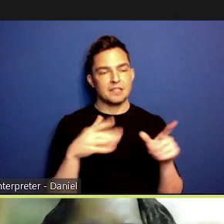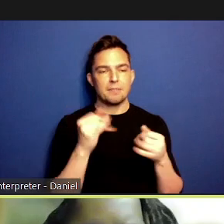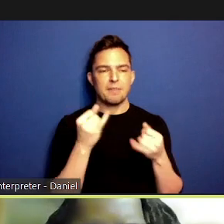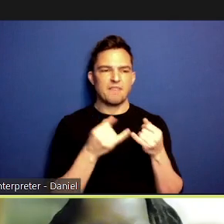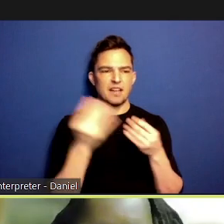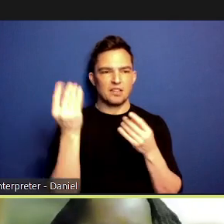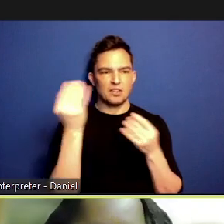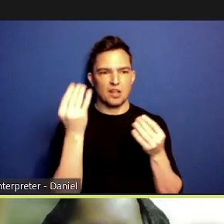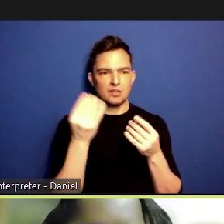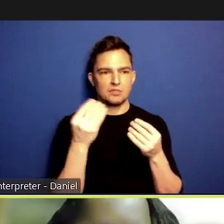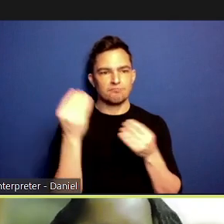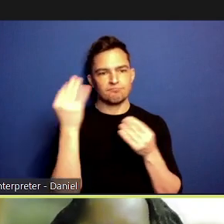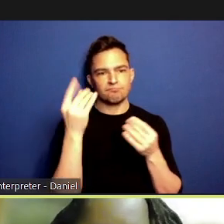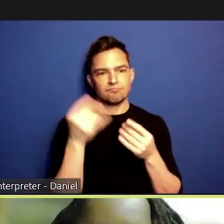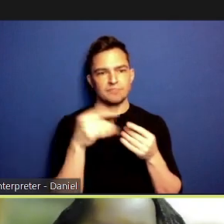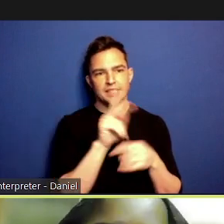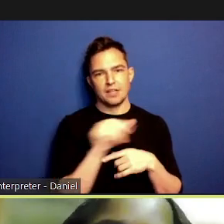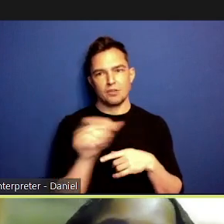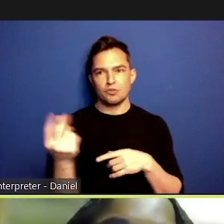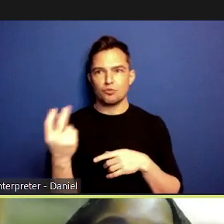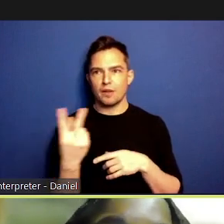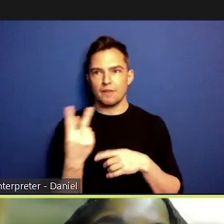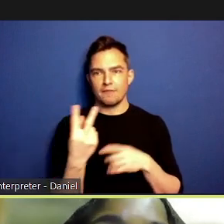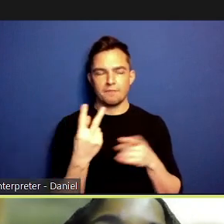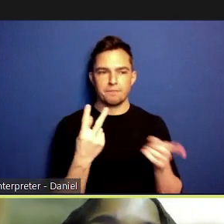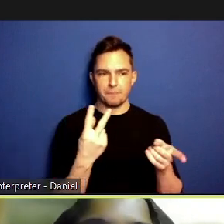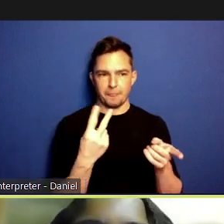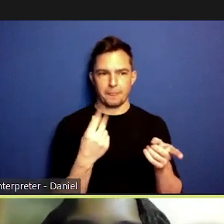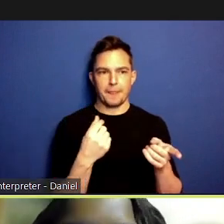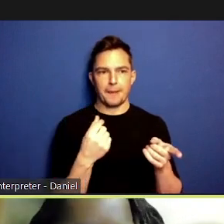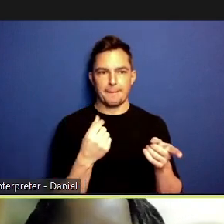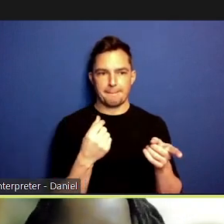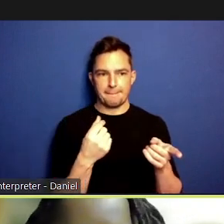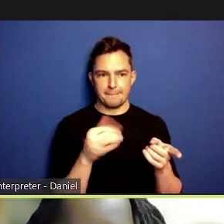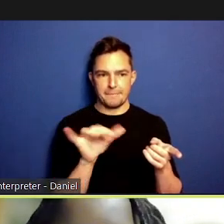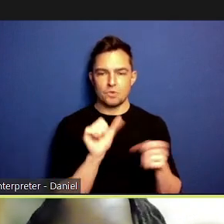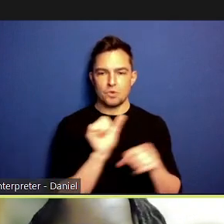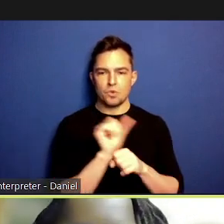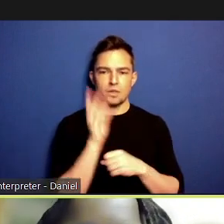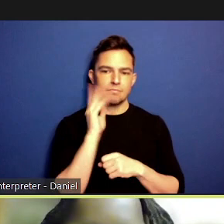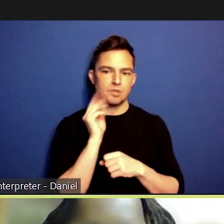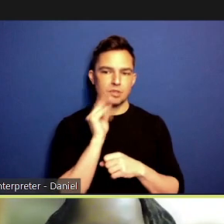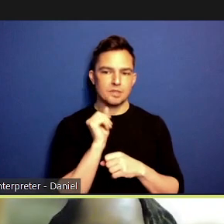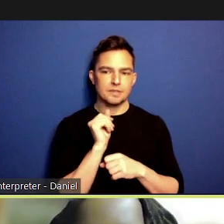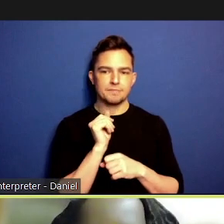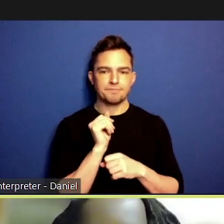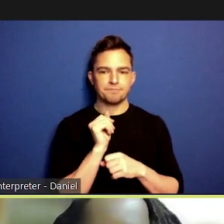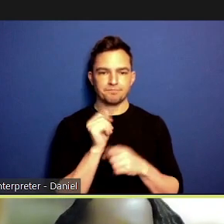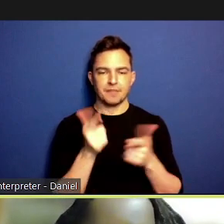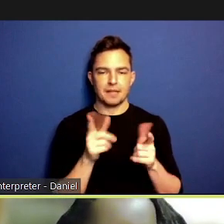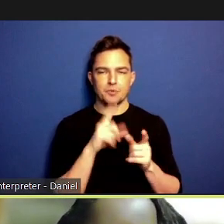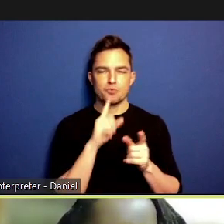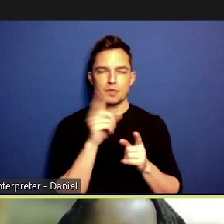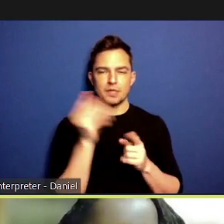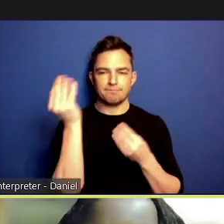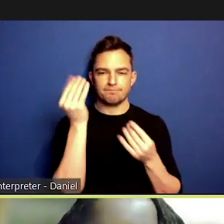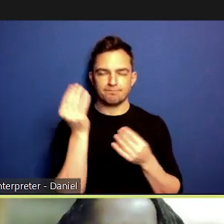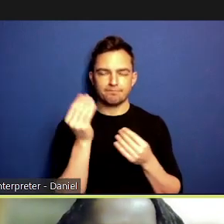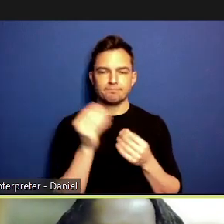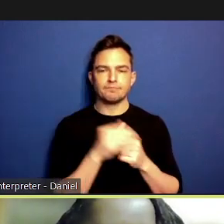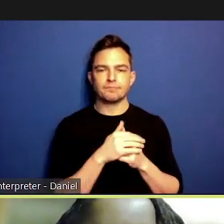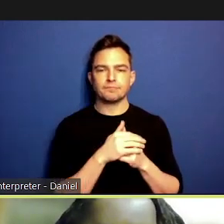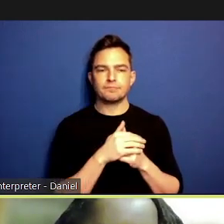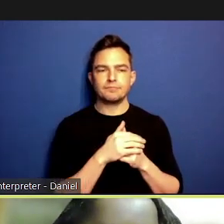Reflecting back on my K-12 and work experiences allowed me to really think about the ways